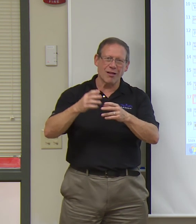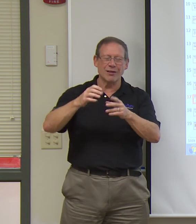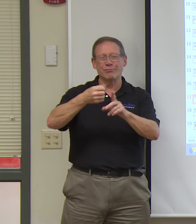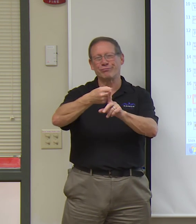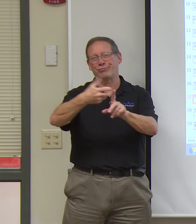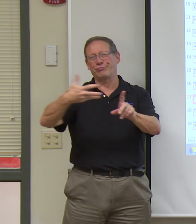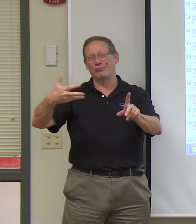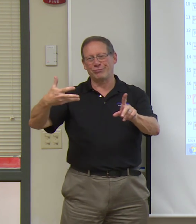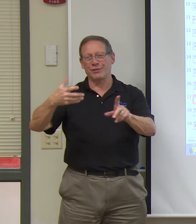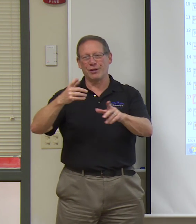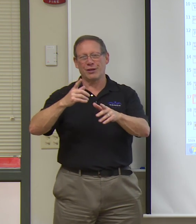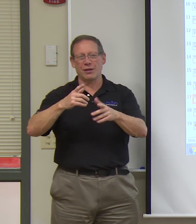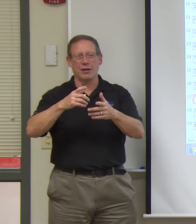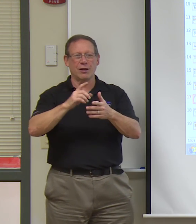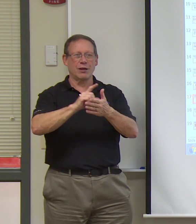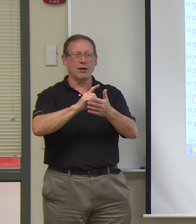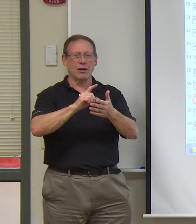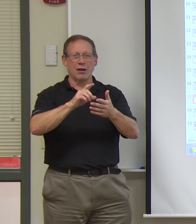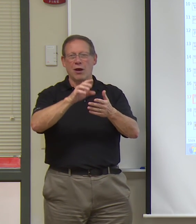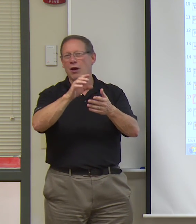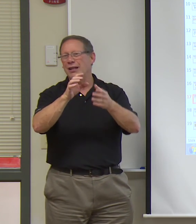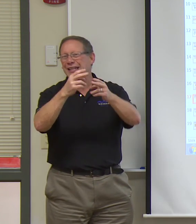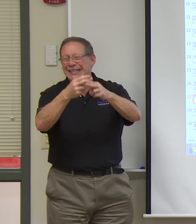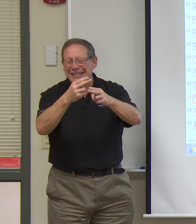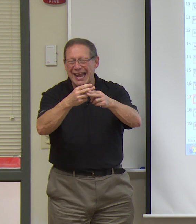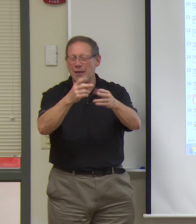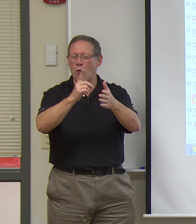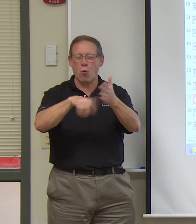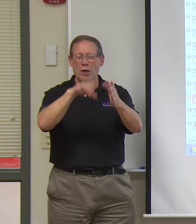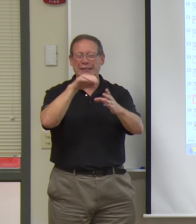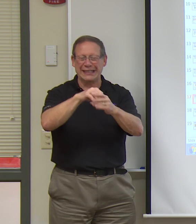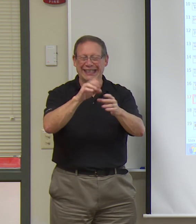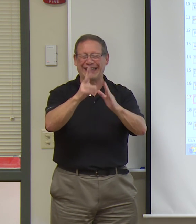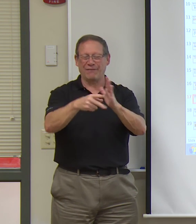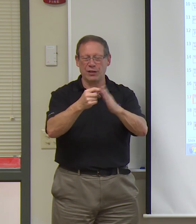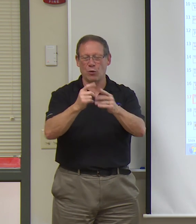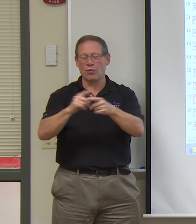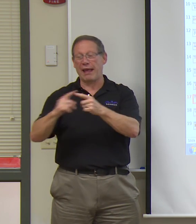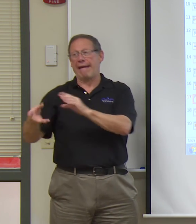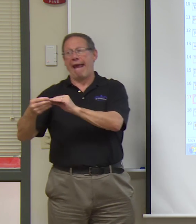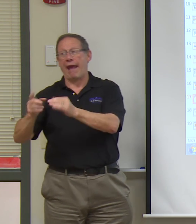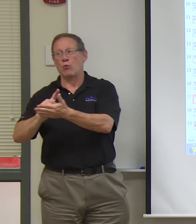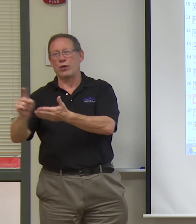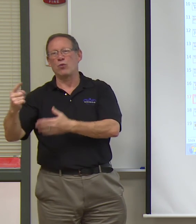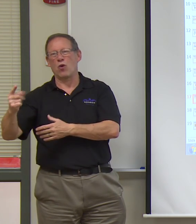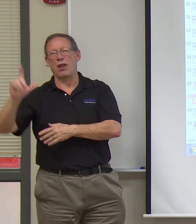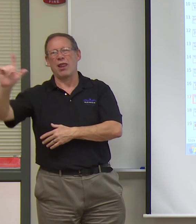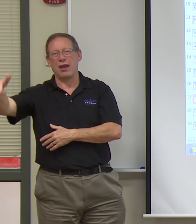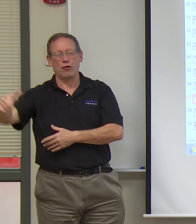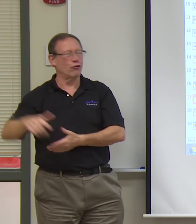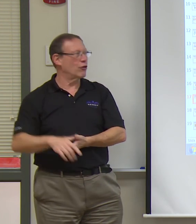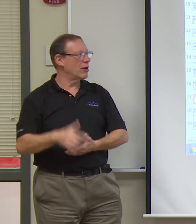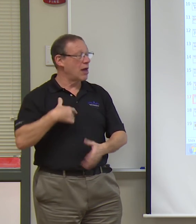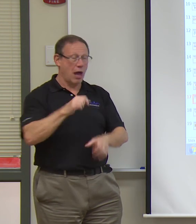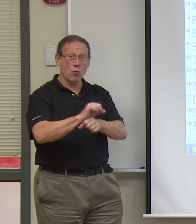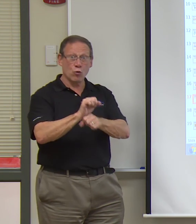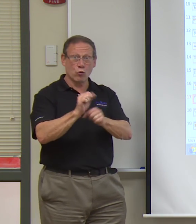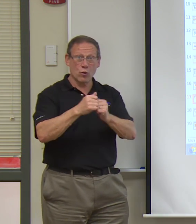and if you want to put "Week One" after that just so it's a little bit of a tickler, but, I'll work with faculty and they'll be looking for something